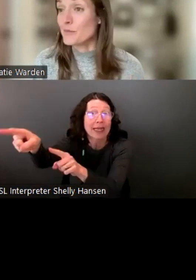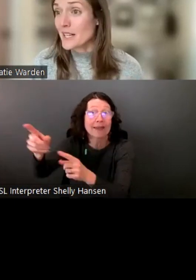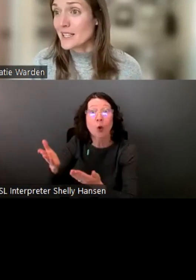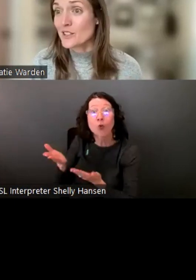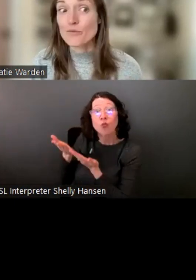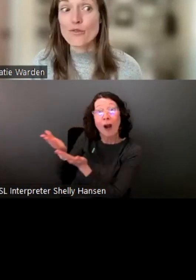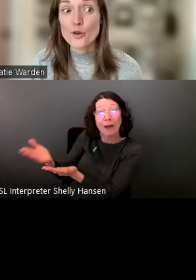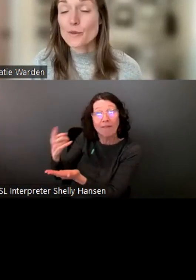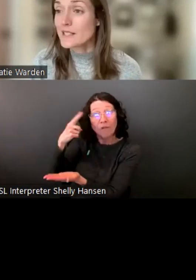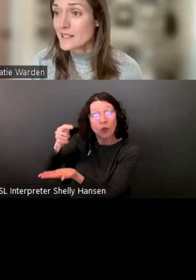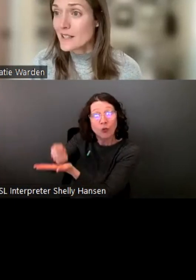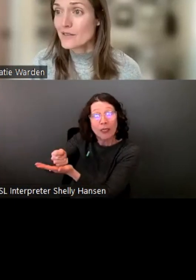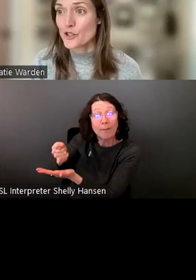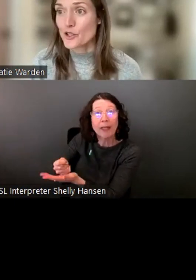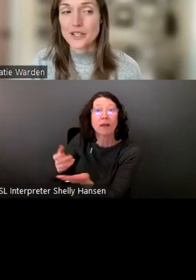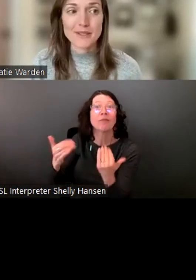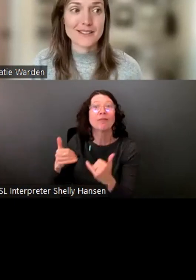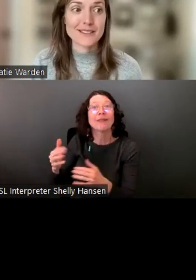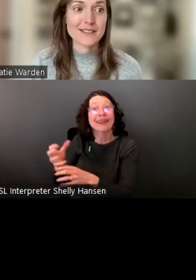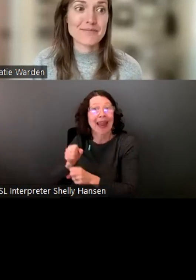obtaining informed consent for treatment,